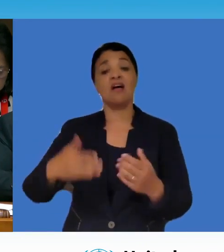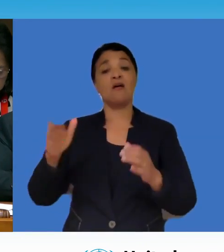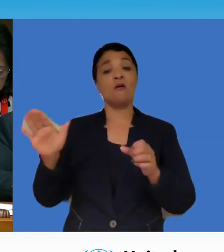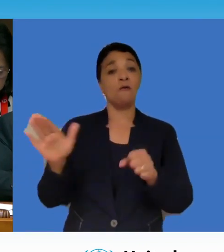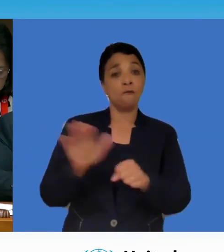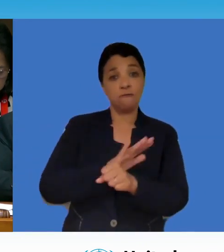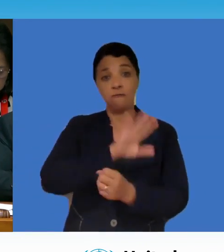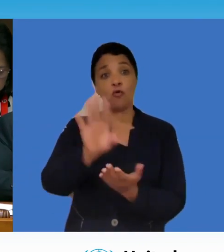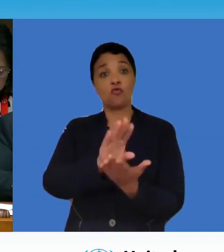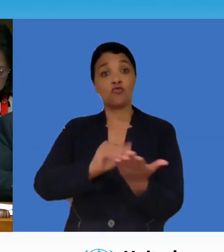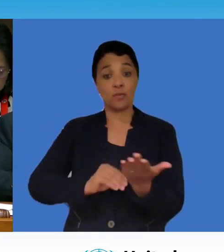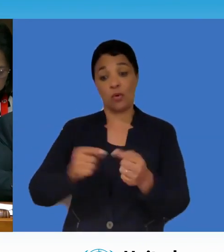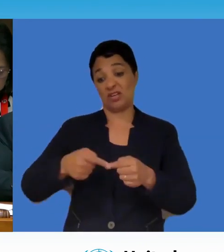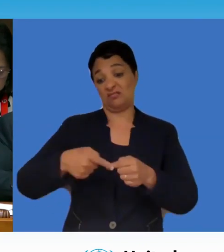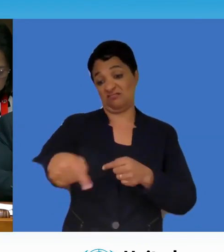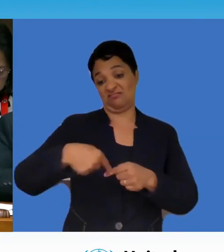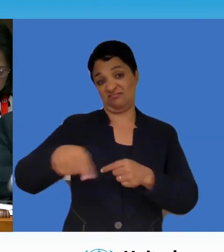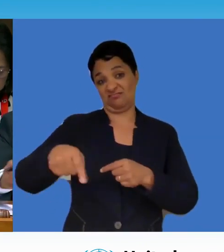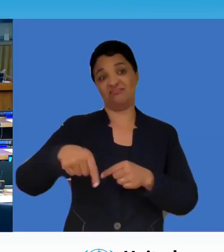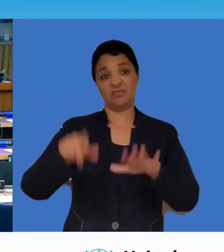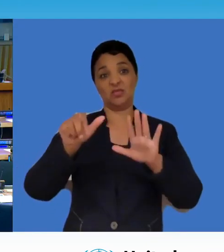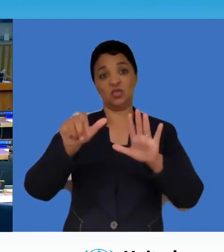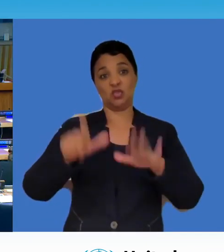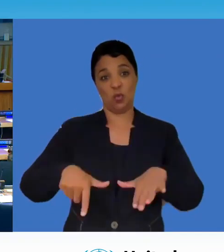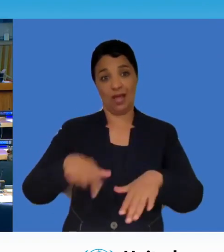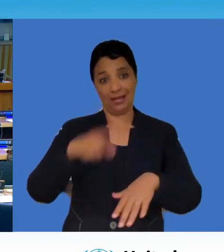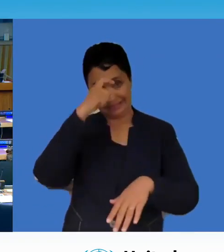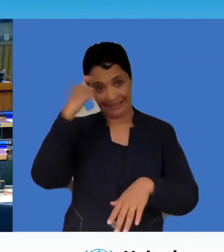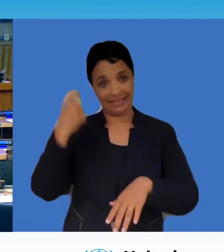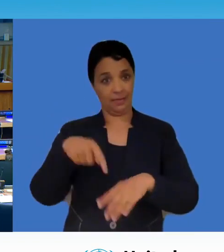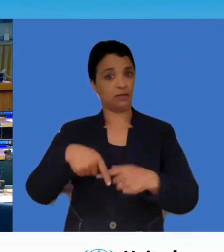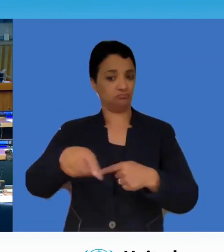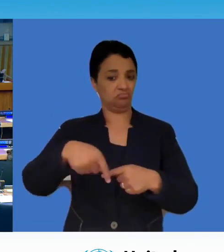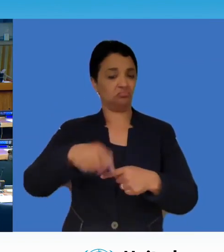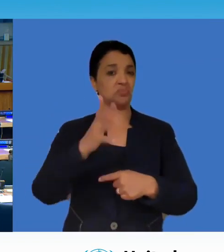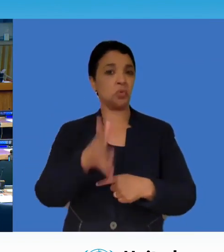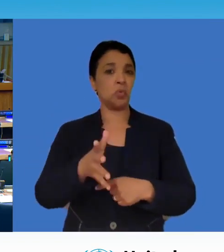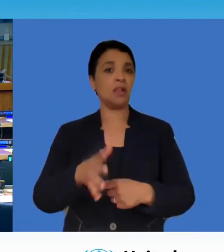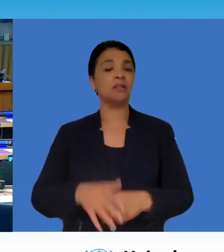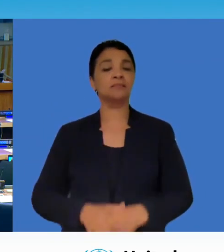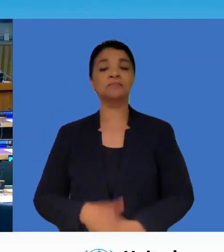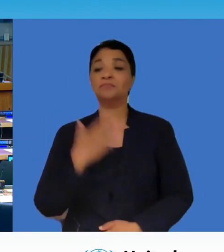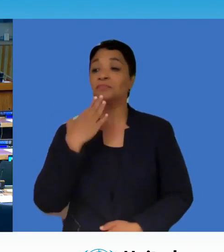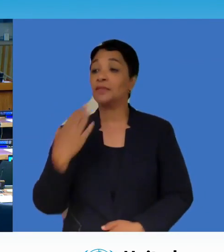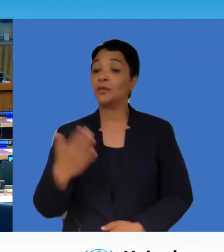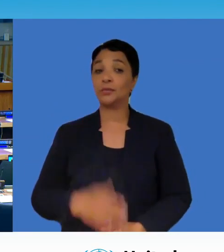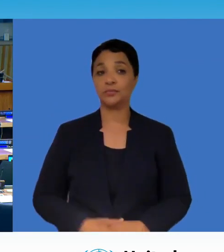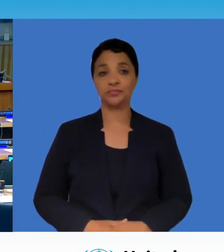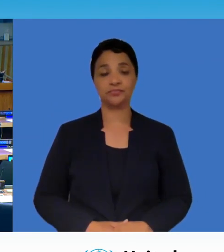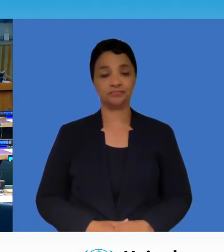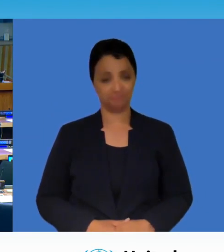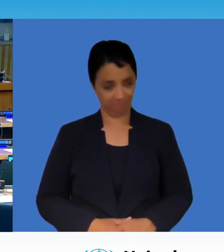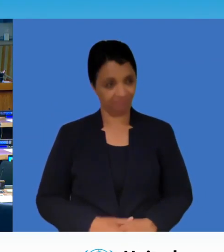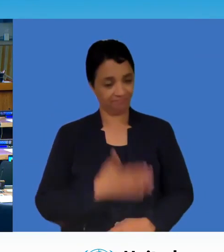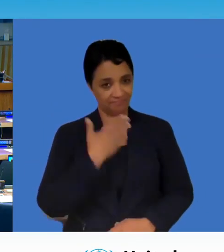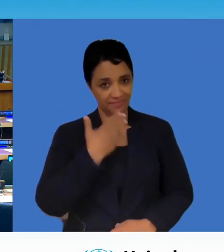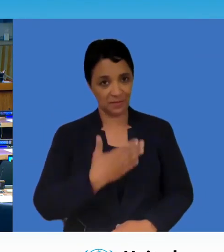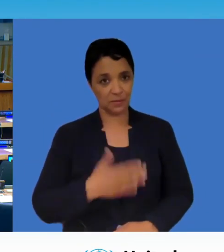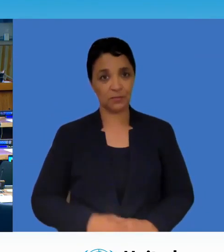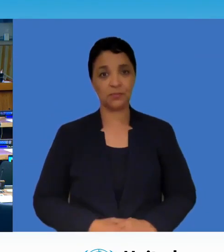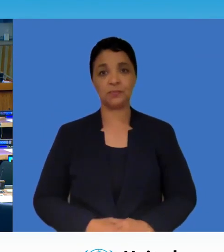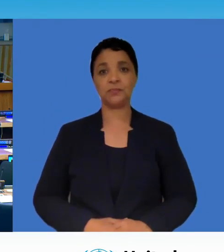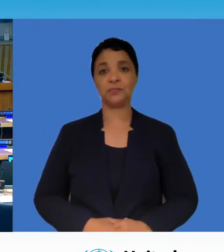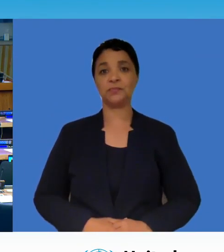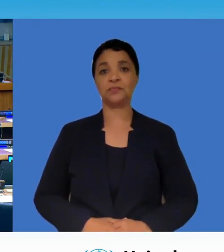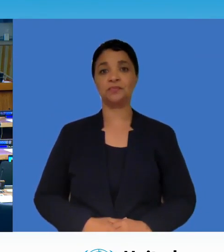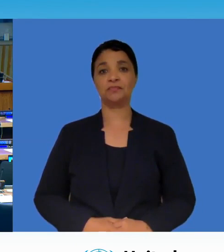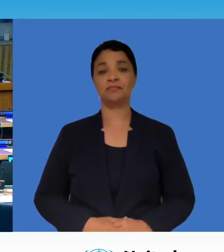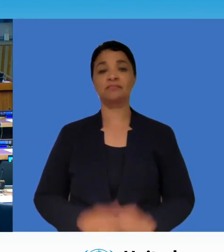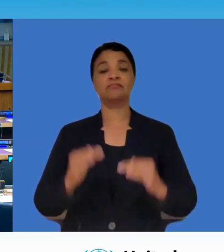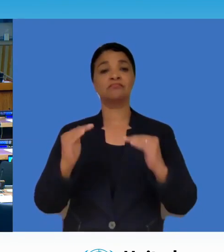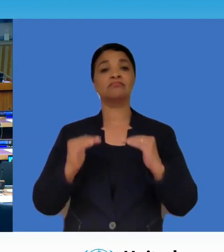summary and the full report will become available this summer thank you thank you uh very much Mr